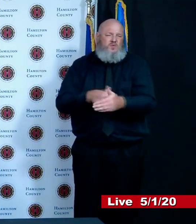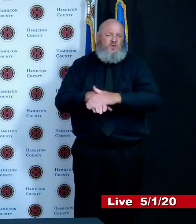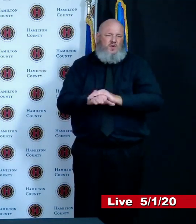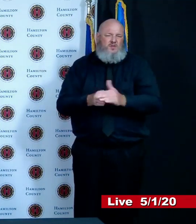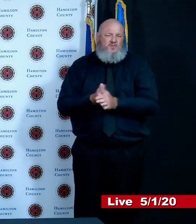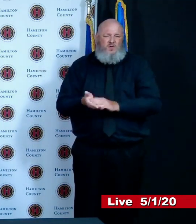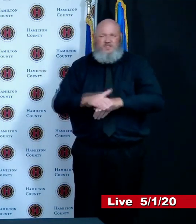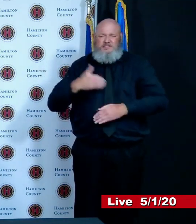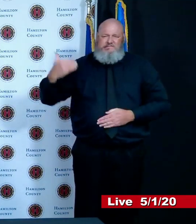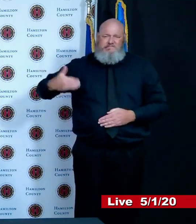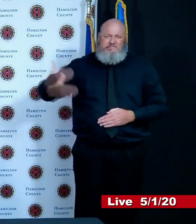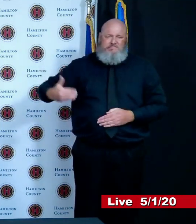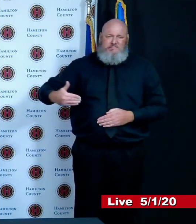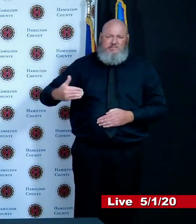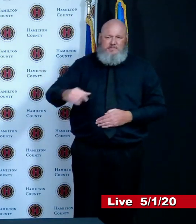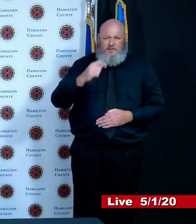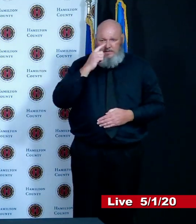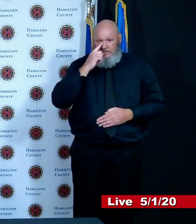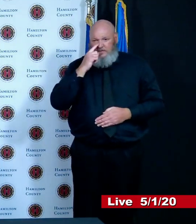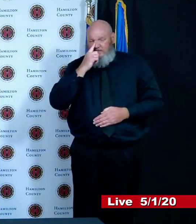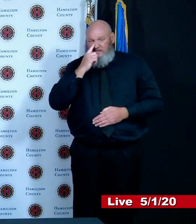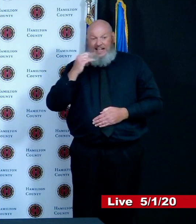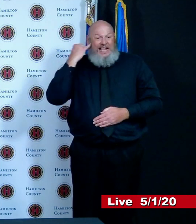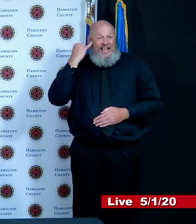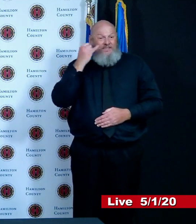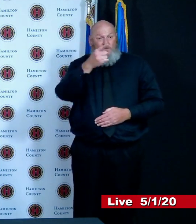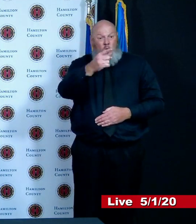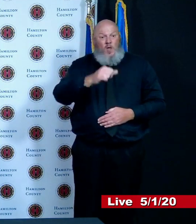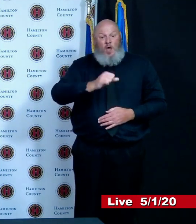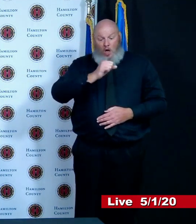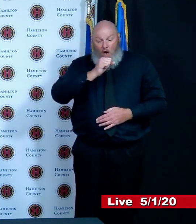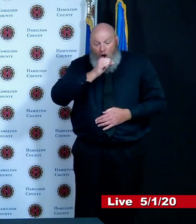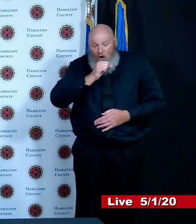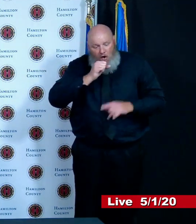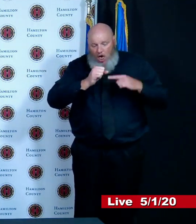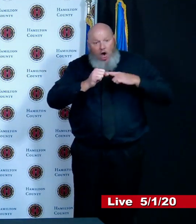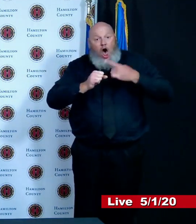the hygiene cough cough into the crux of your of your arm and then lastly there's